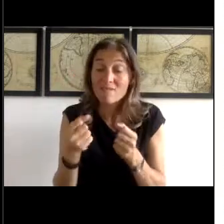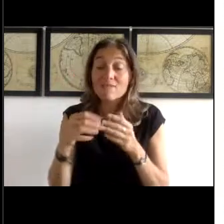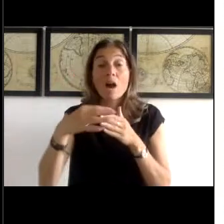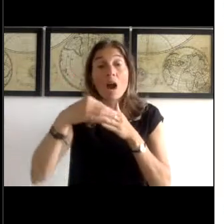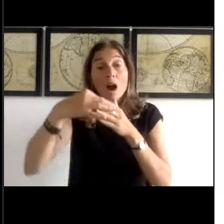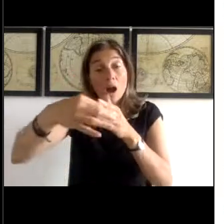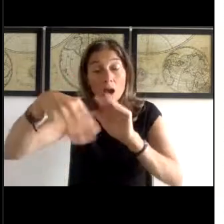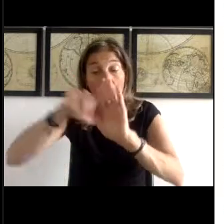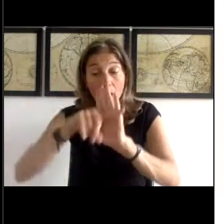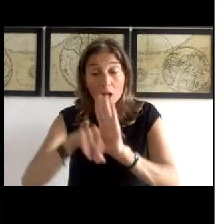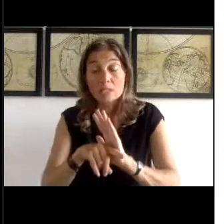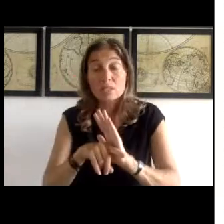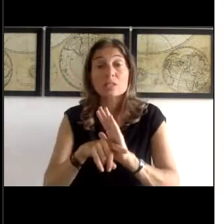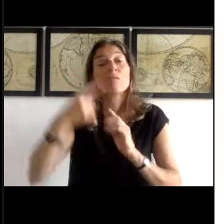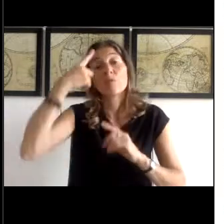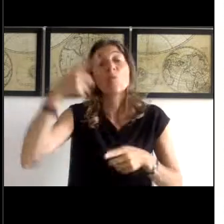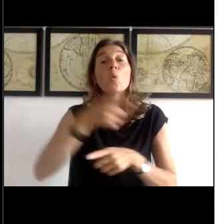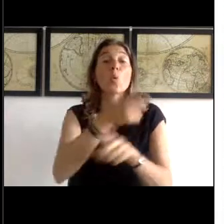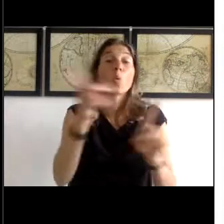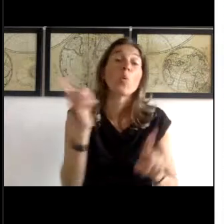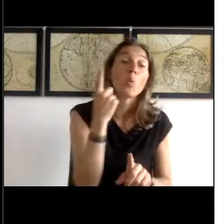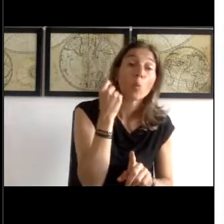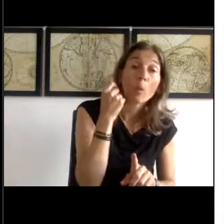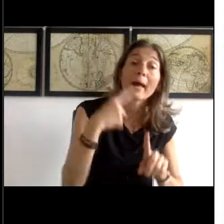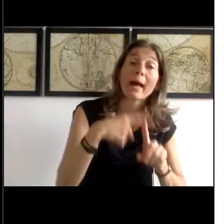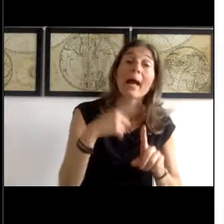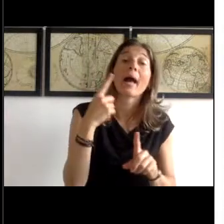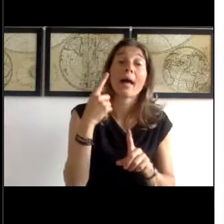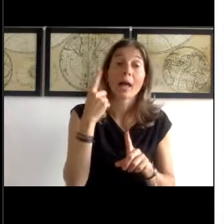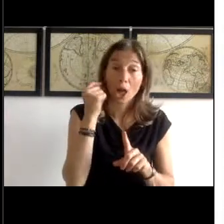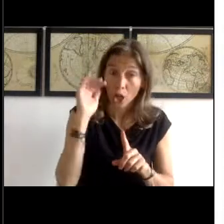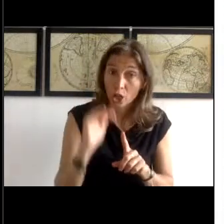24 hours assistance in terms of the rules that are in place.